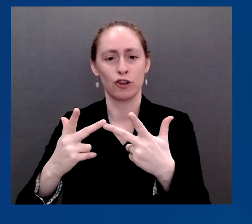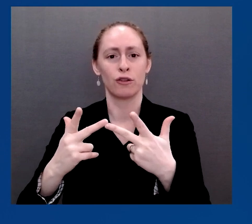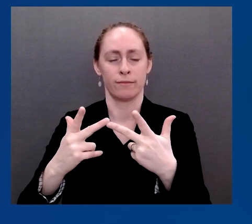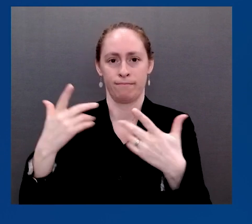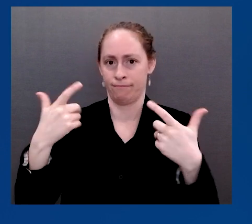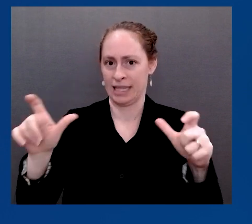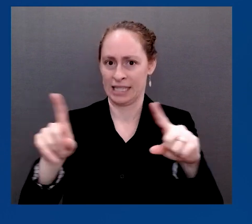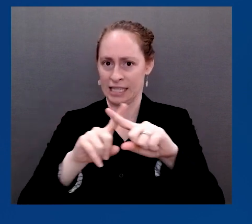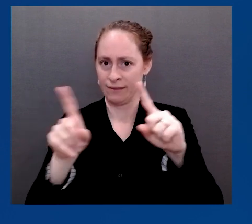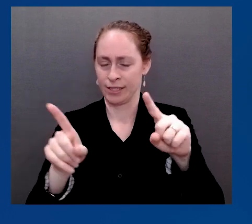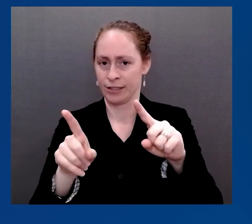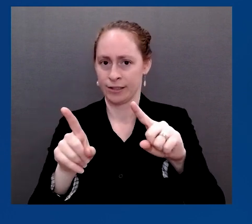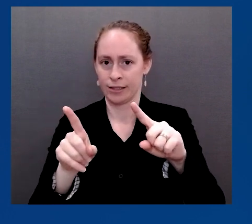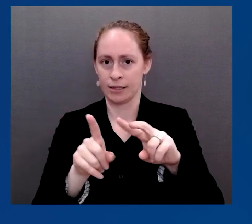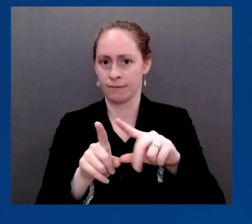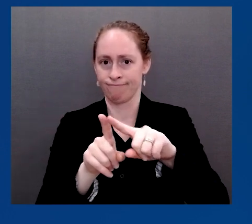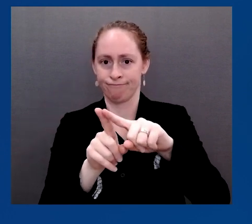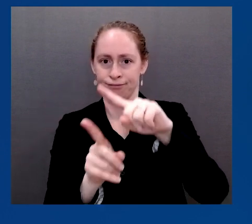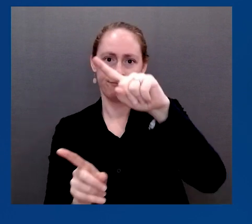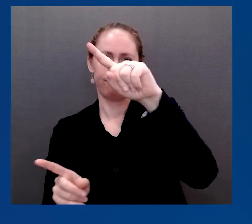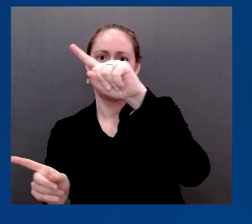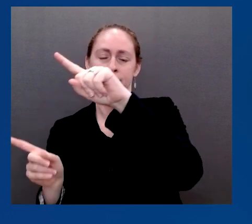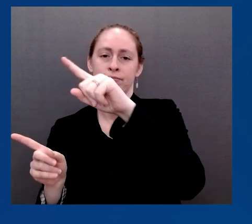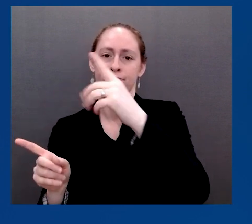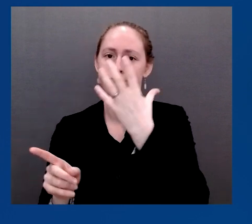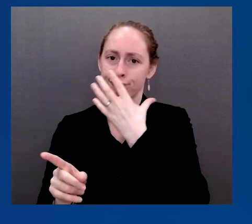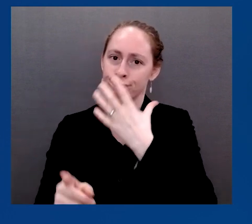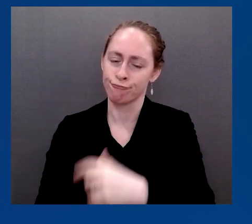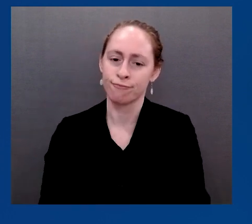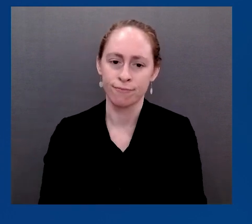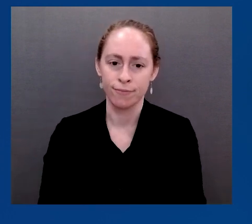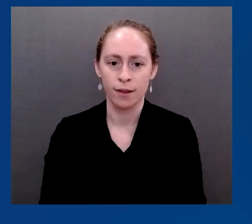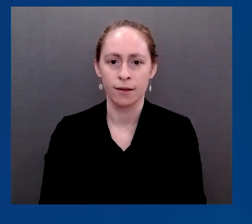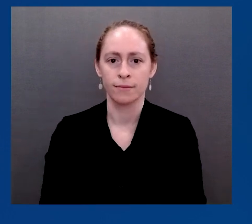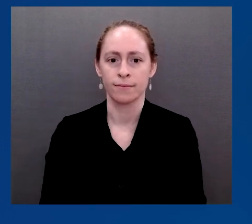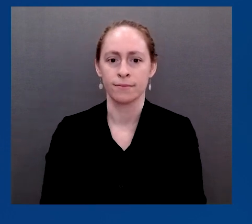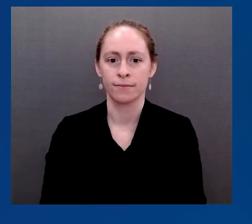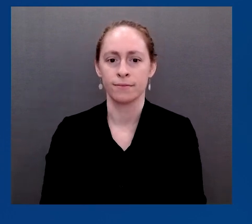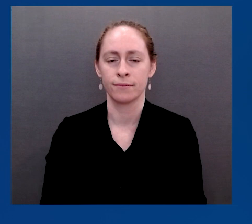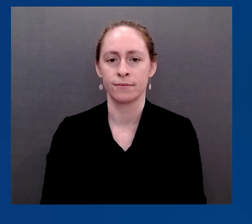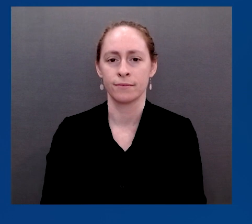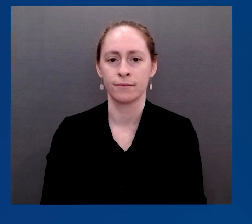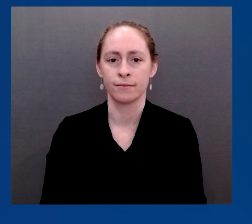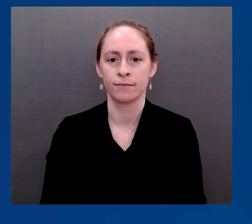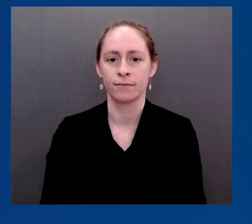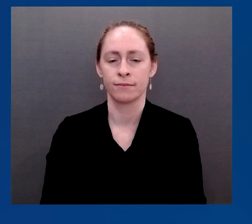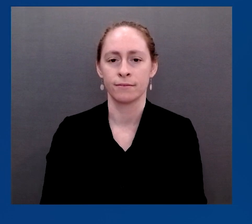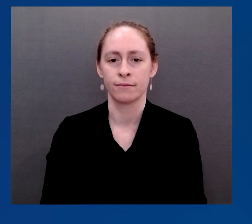showing that booster doses reconstitute the waning protection,